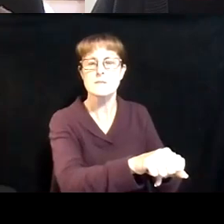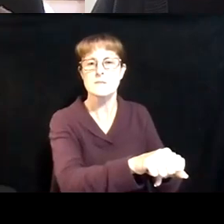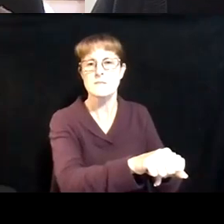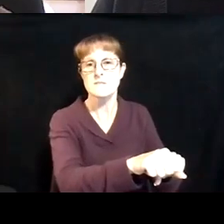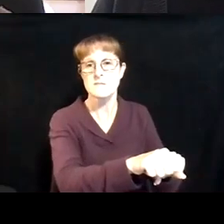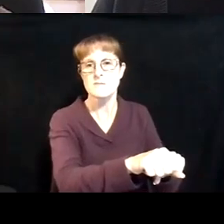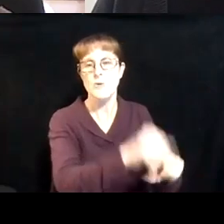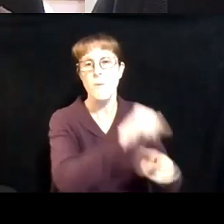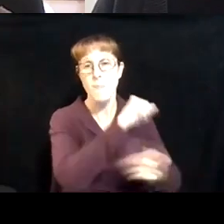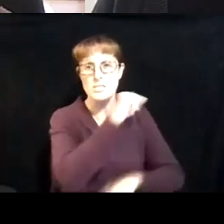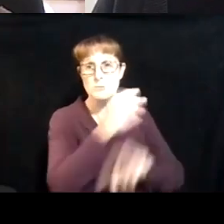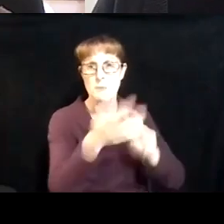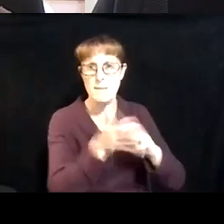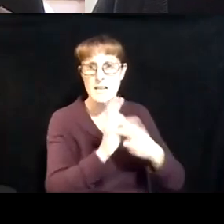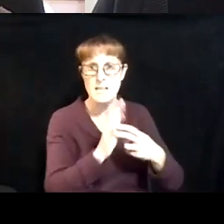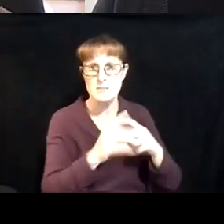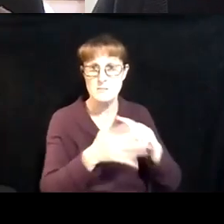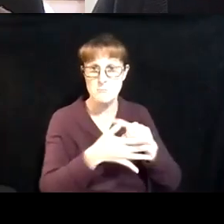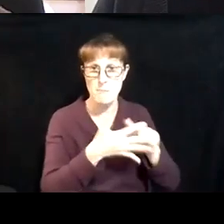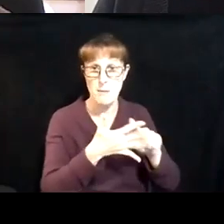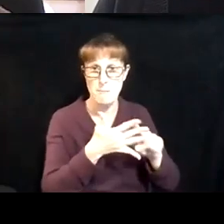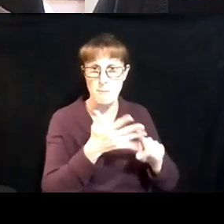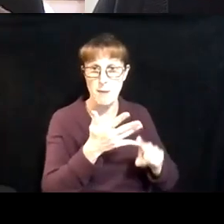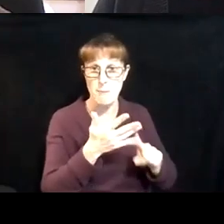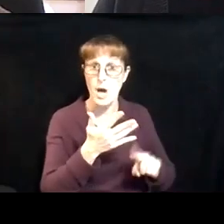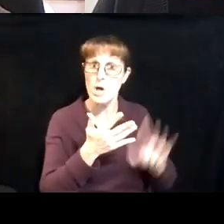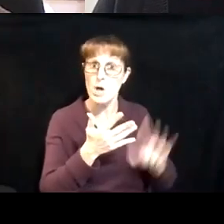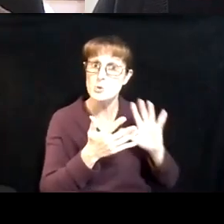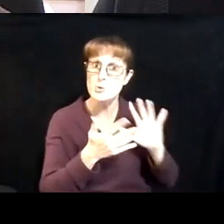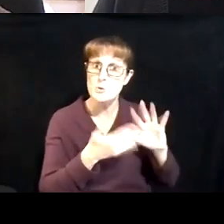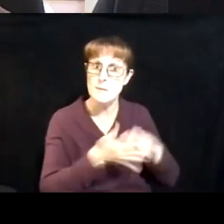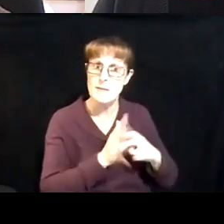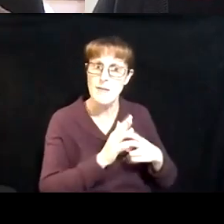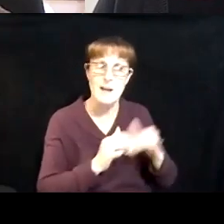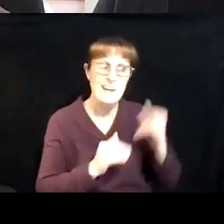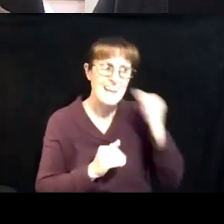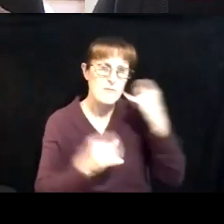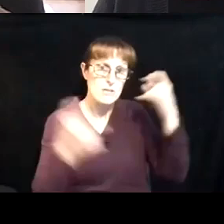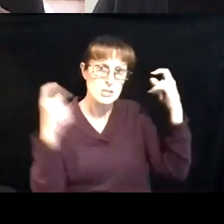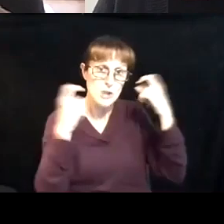I said to Jennifer, if we eliminate electric shock. They're going to go back and still use some of this.